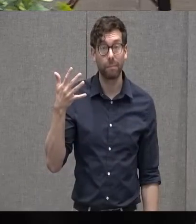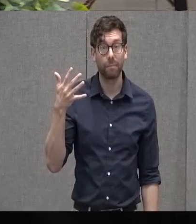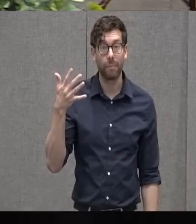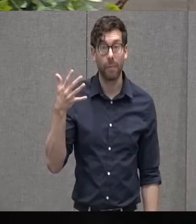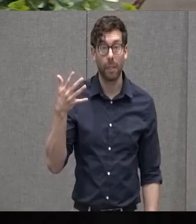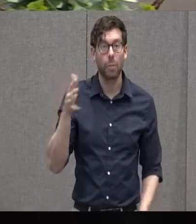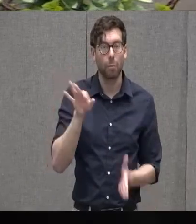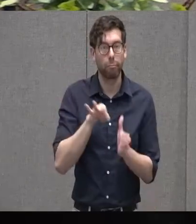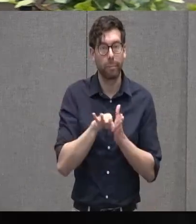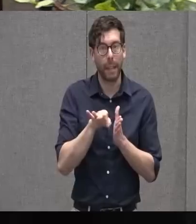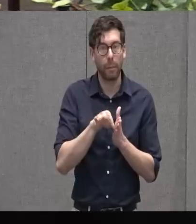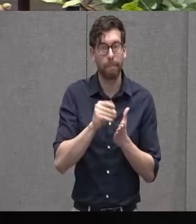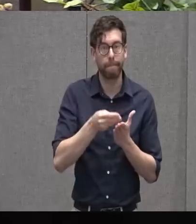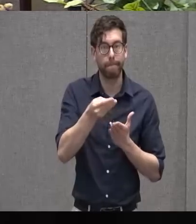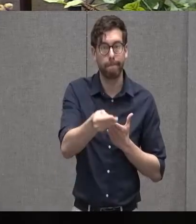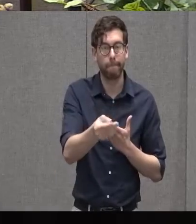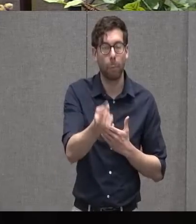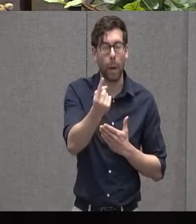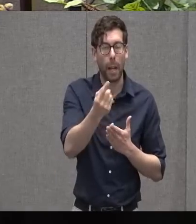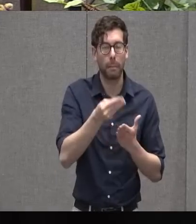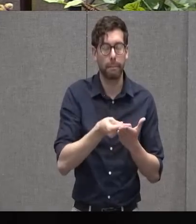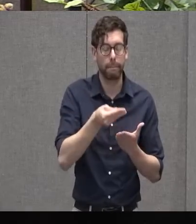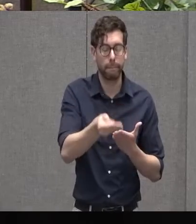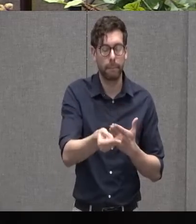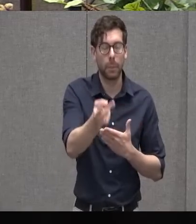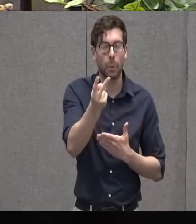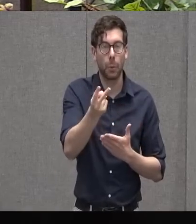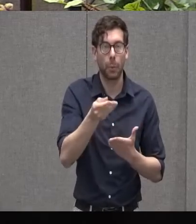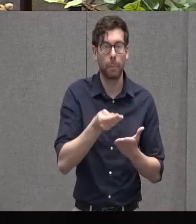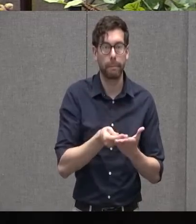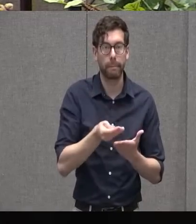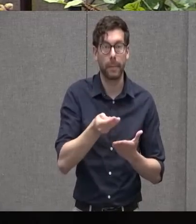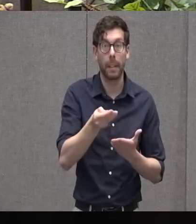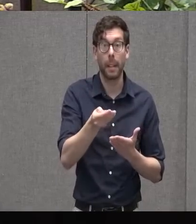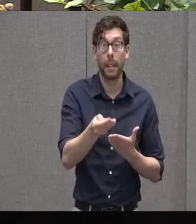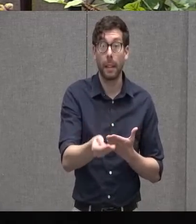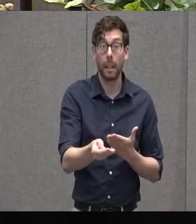One, two, three, four, five, I still have more money.